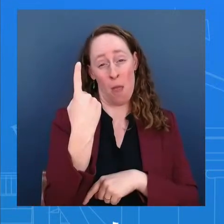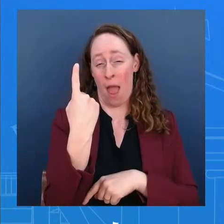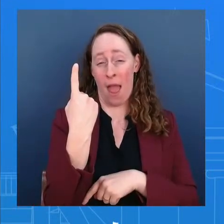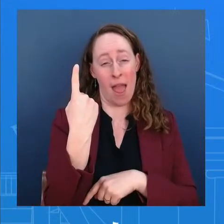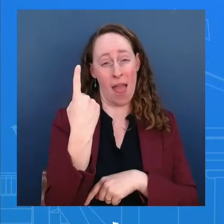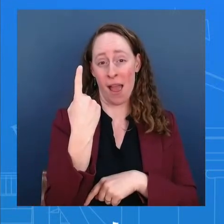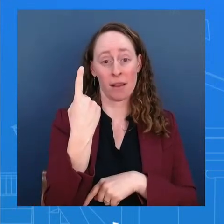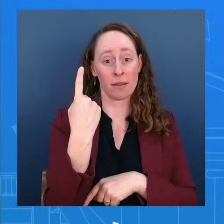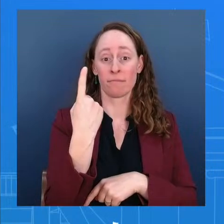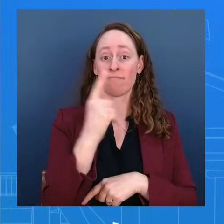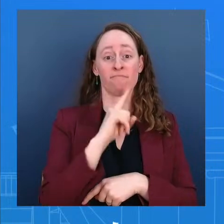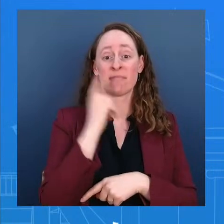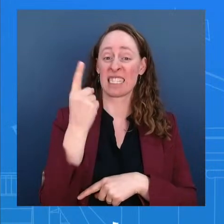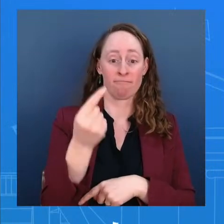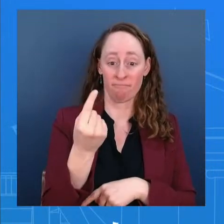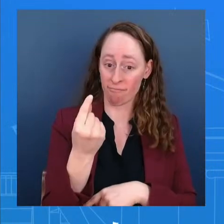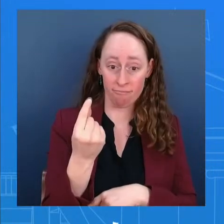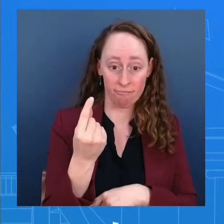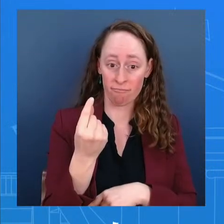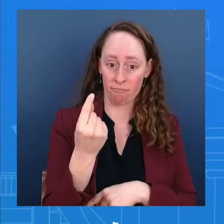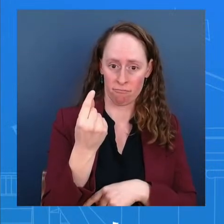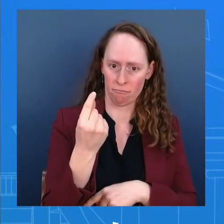its substantial military objectives in Gaza